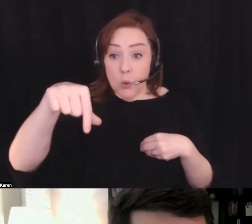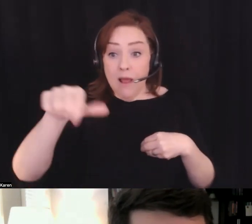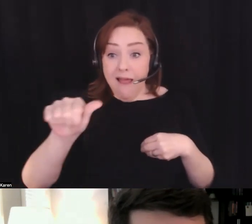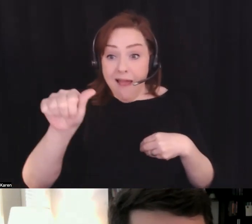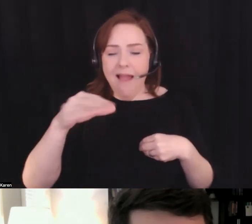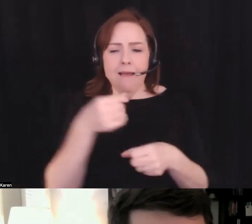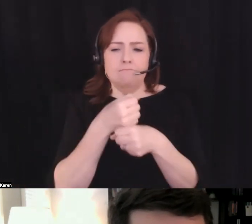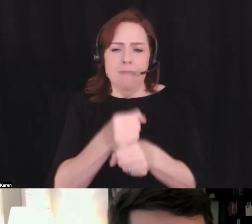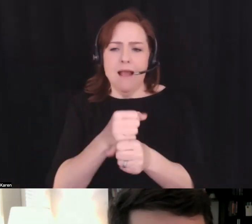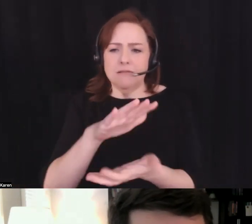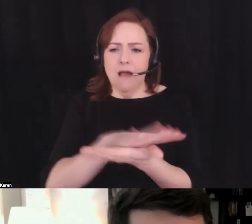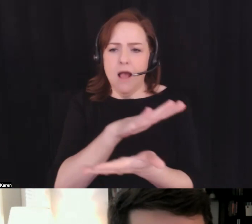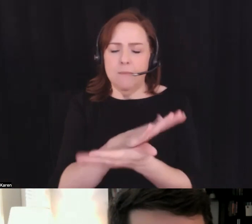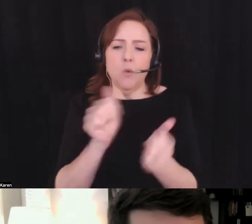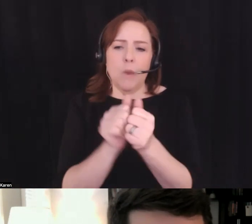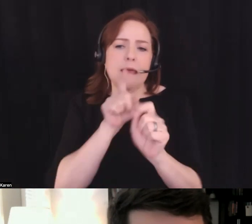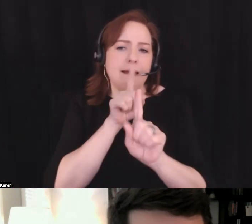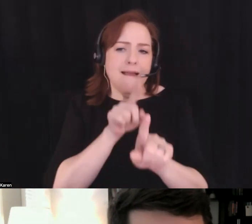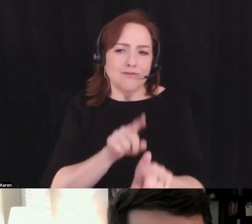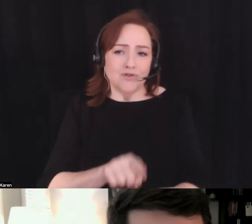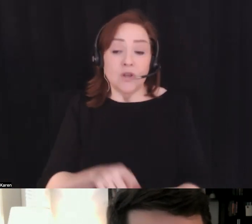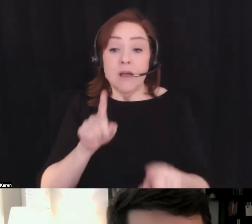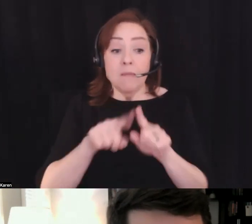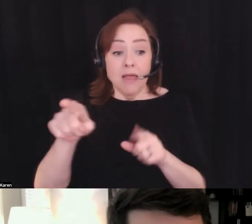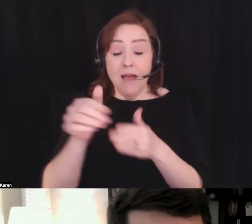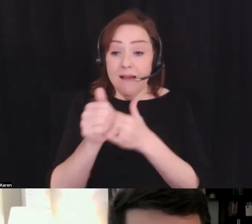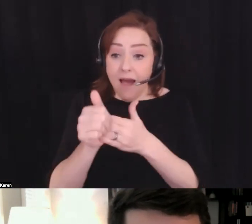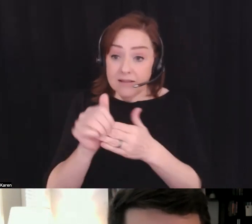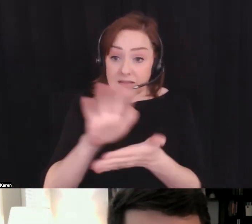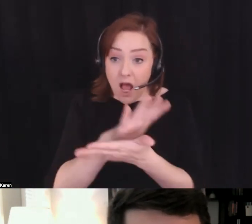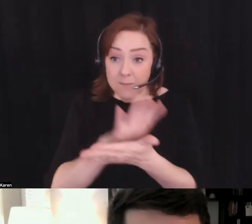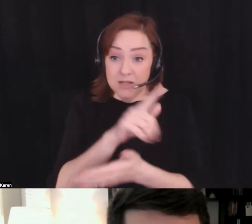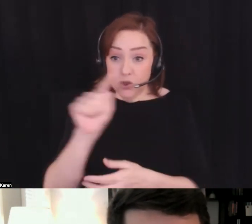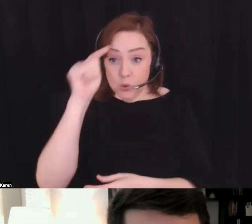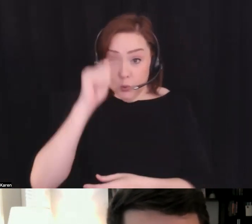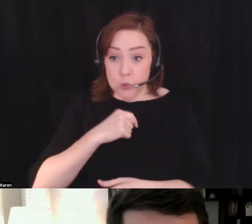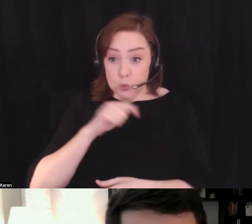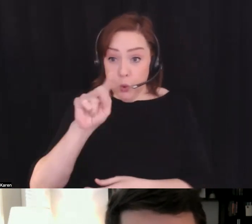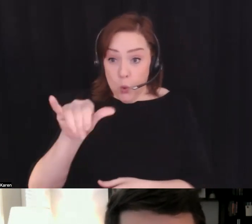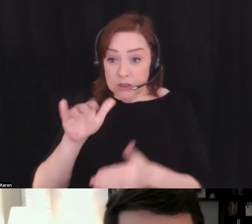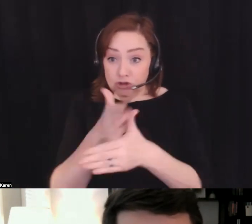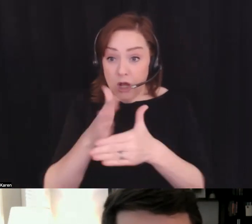answers but the guidance document that Tony shared also has many of the answers to the questions that